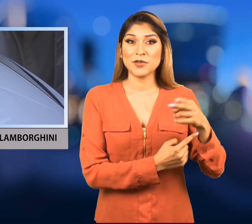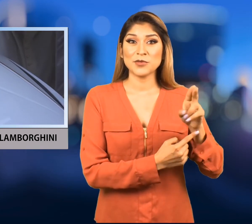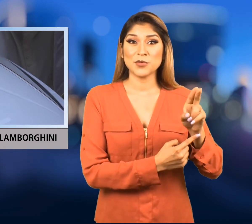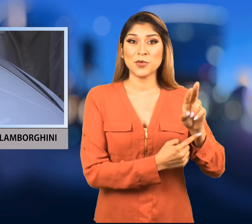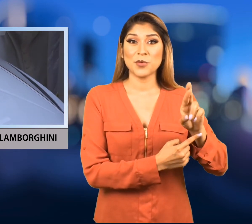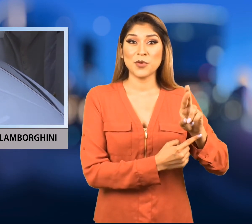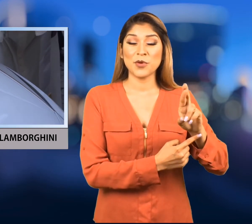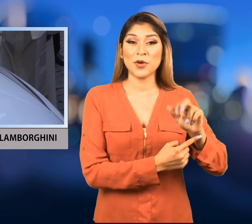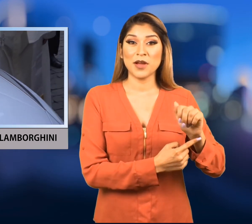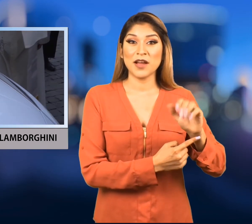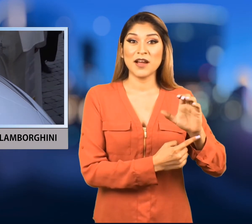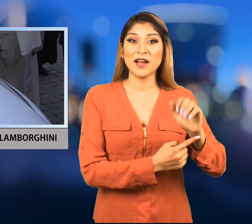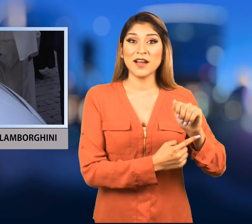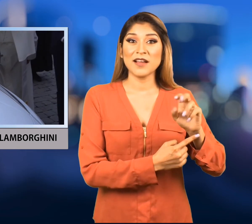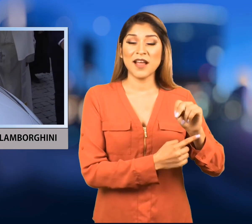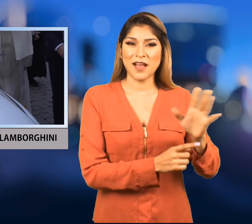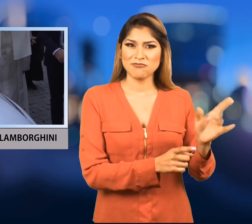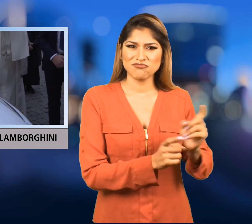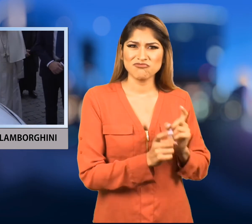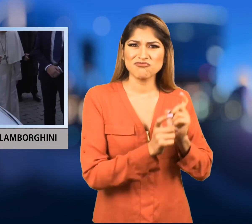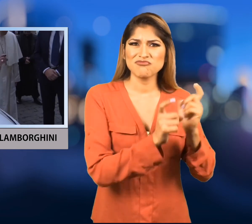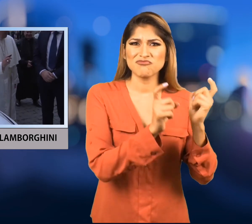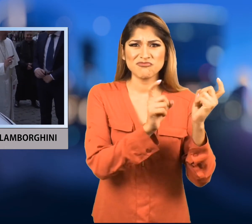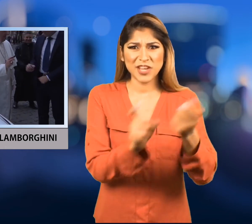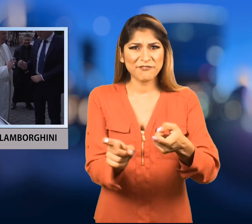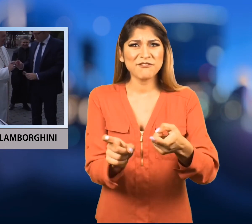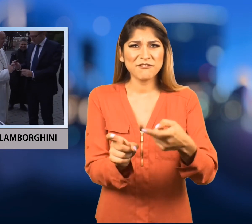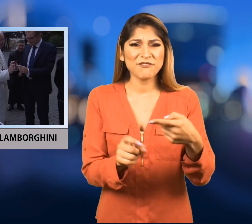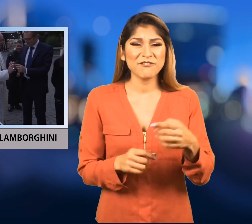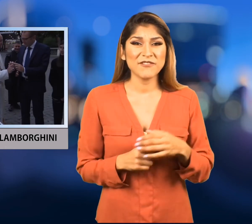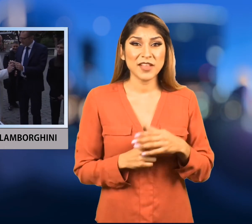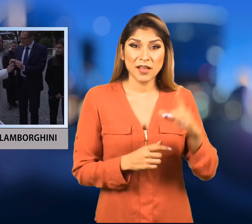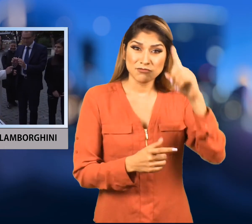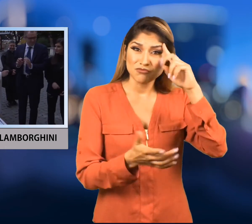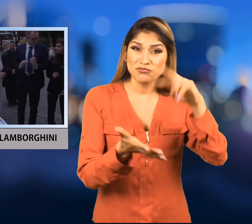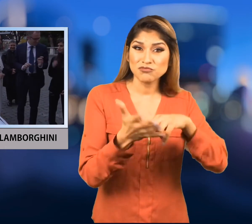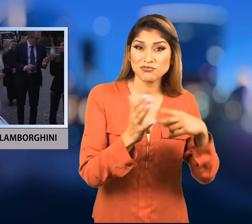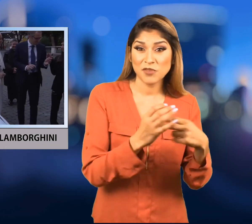was a gift but it's not meant